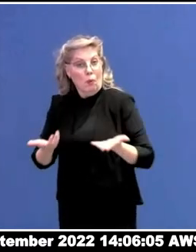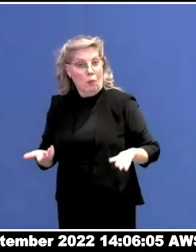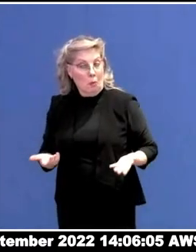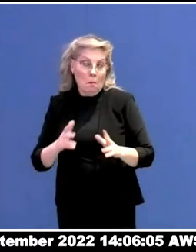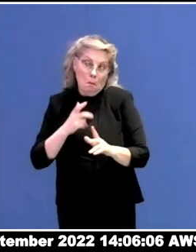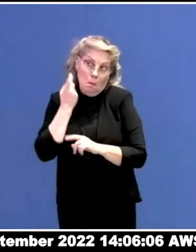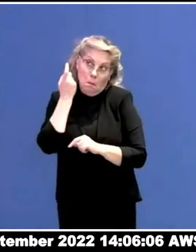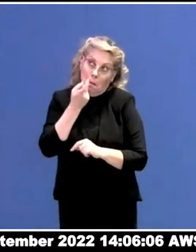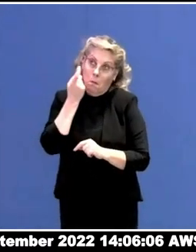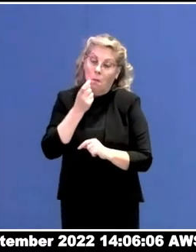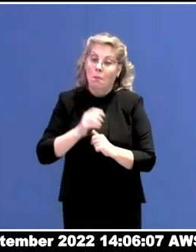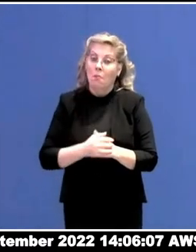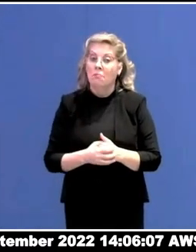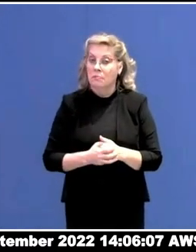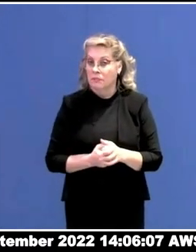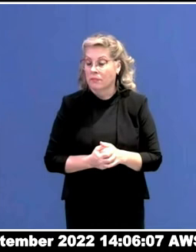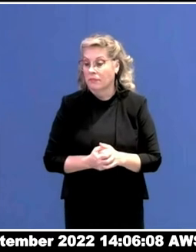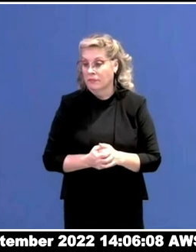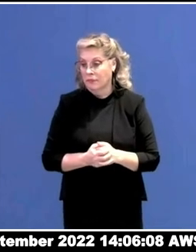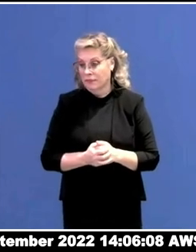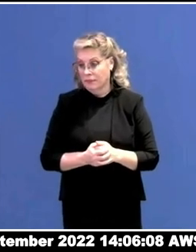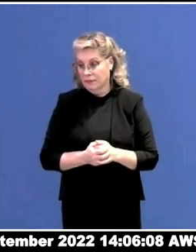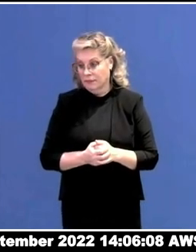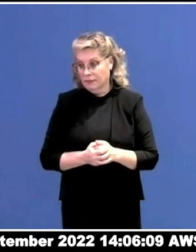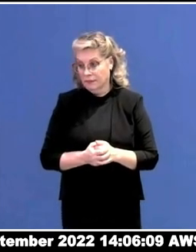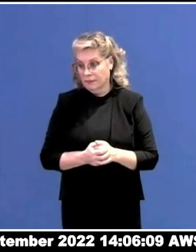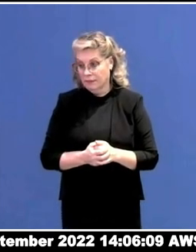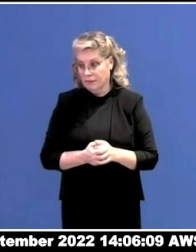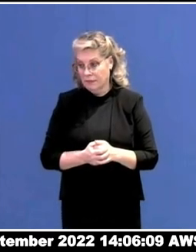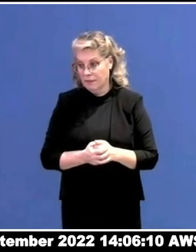Thank you.